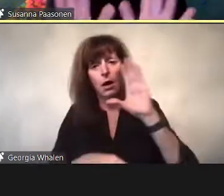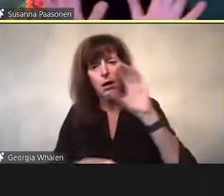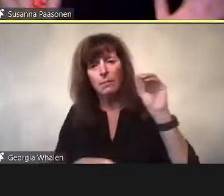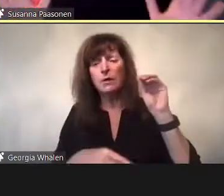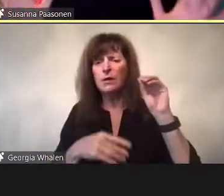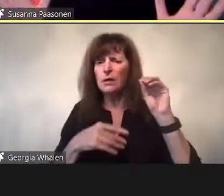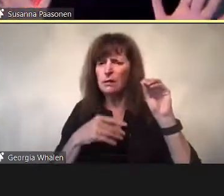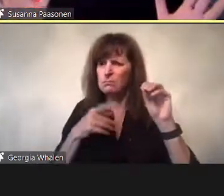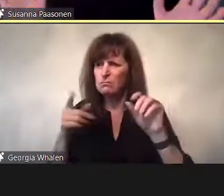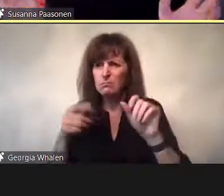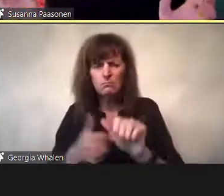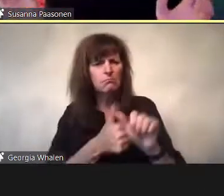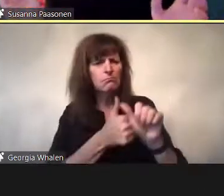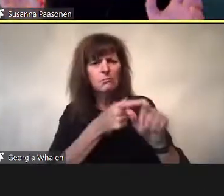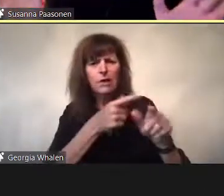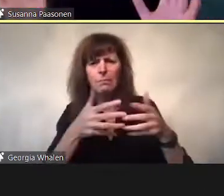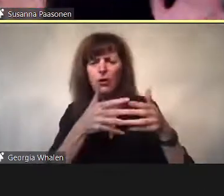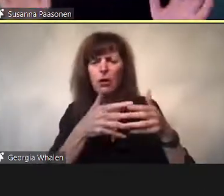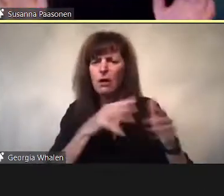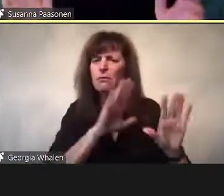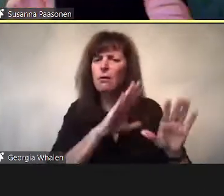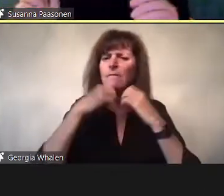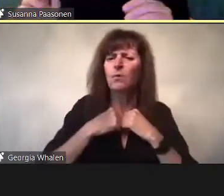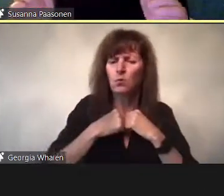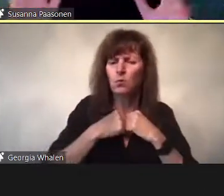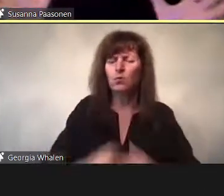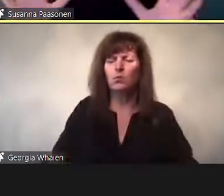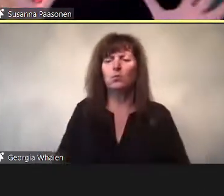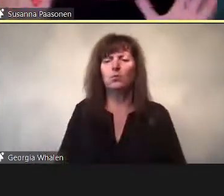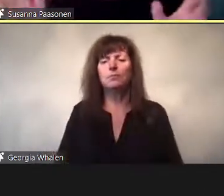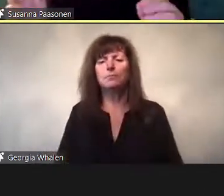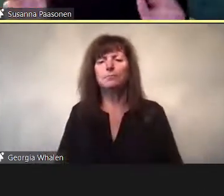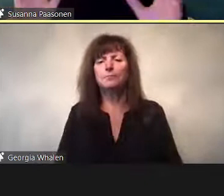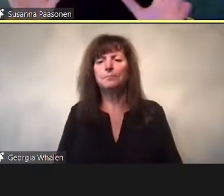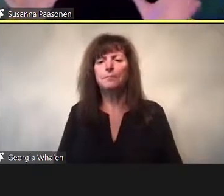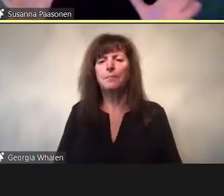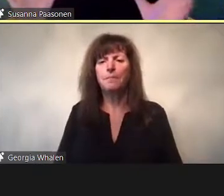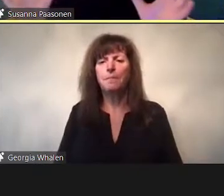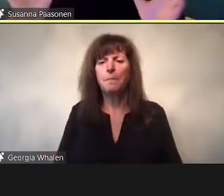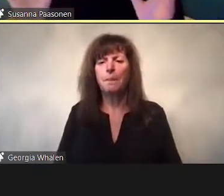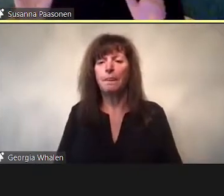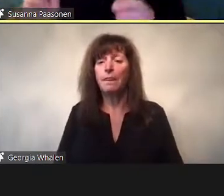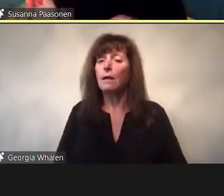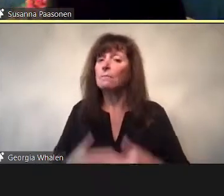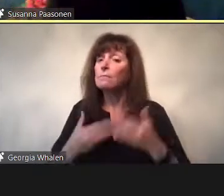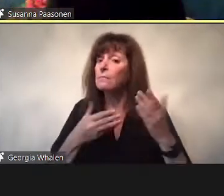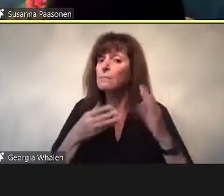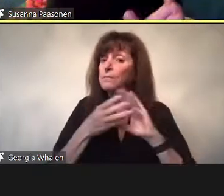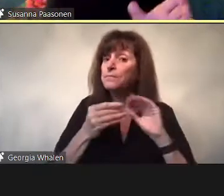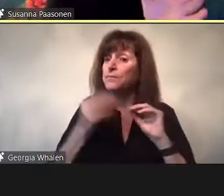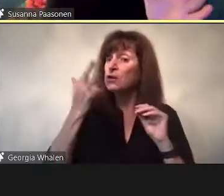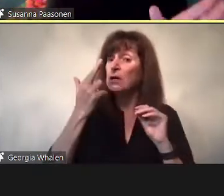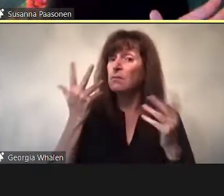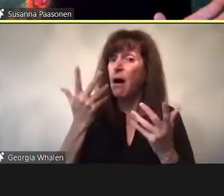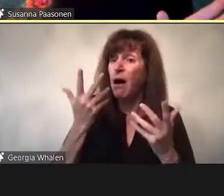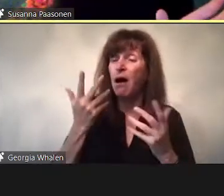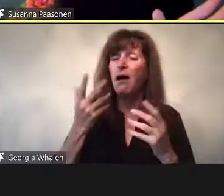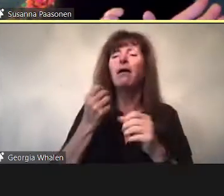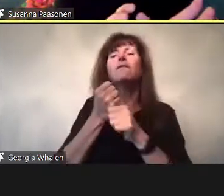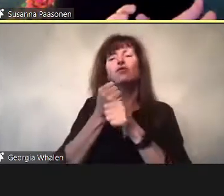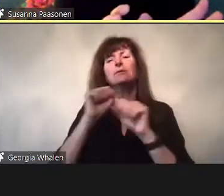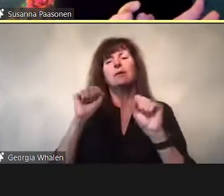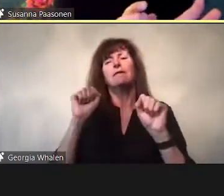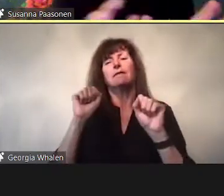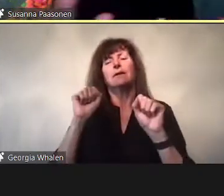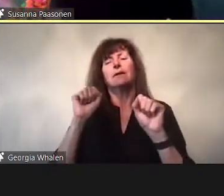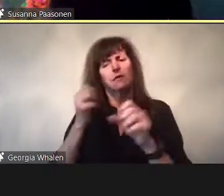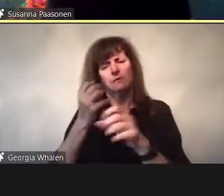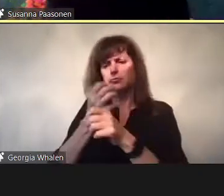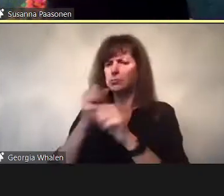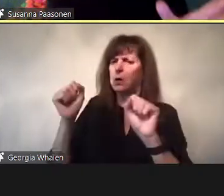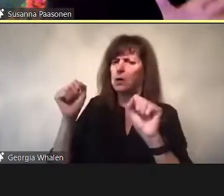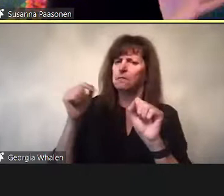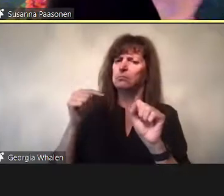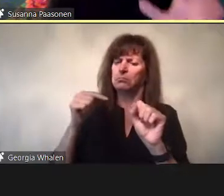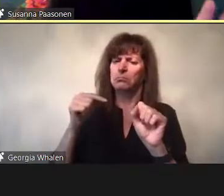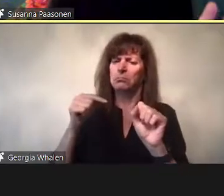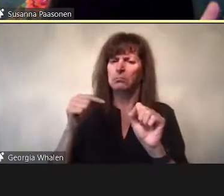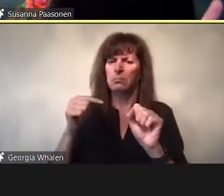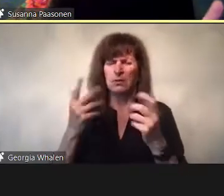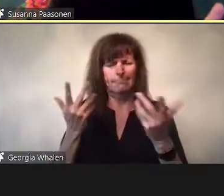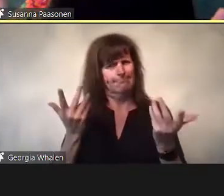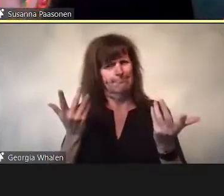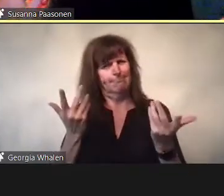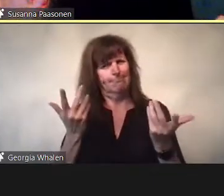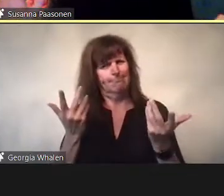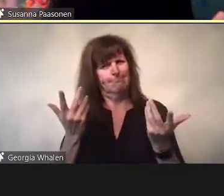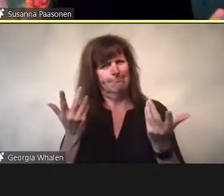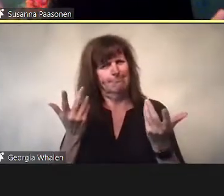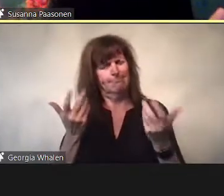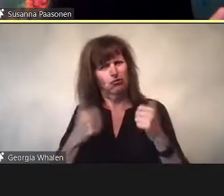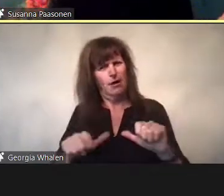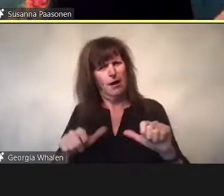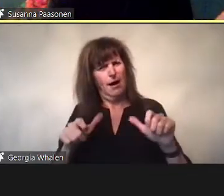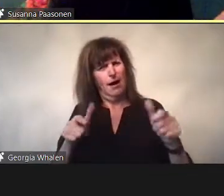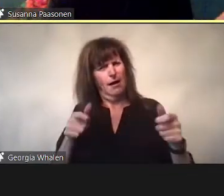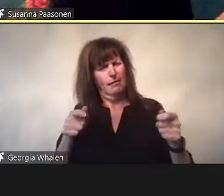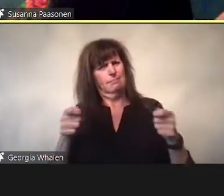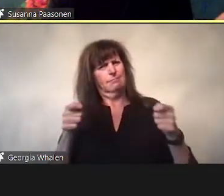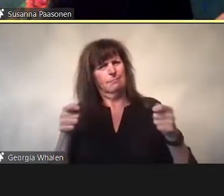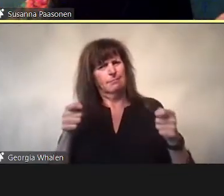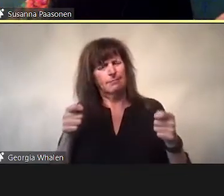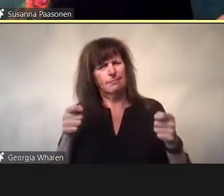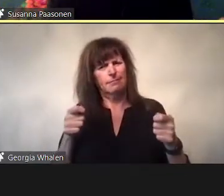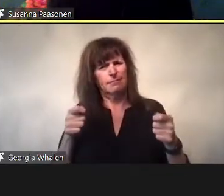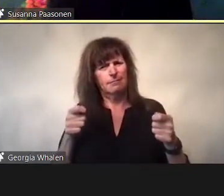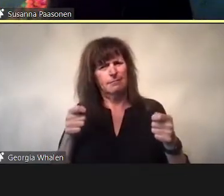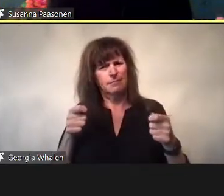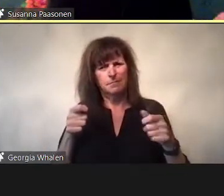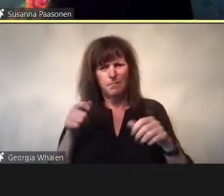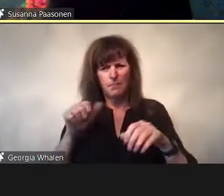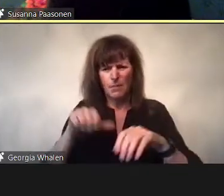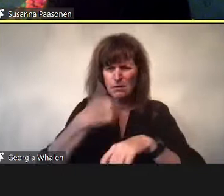that have global resonances.